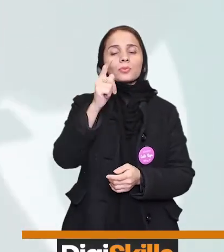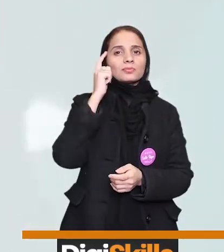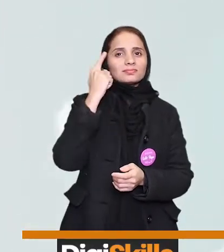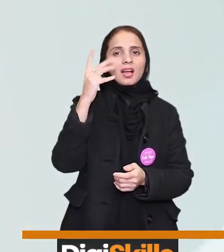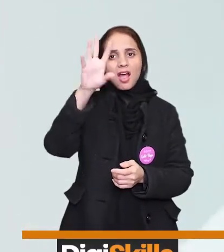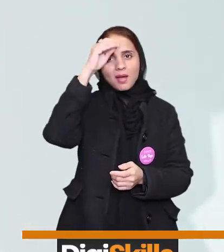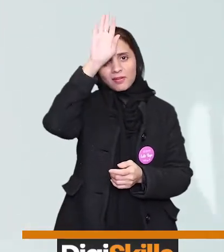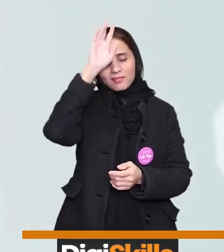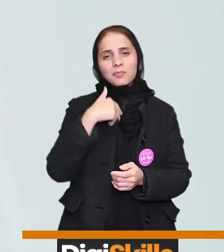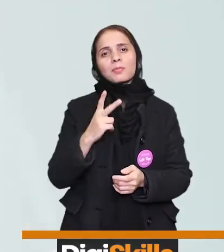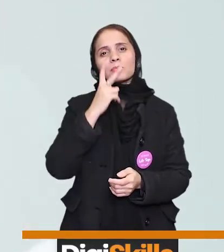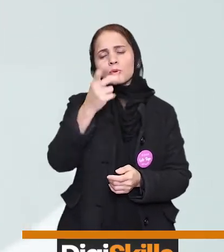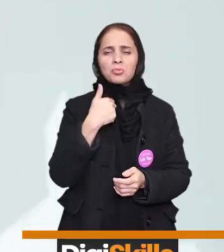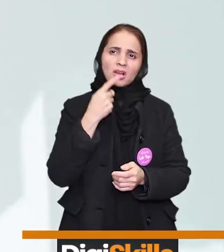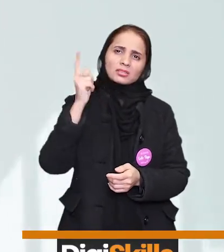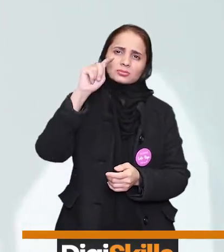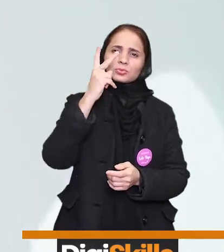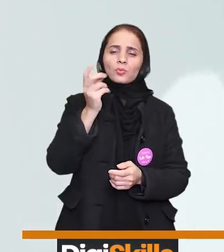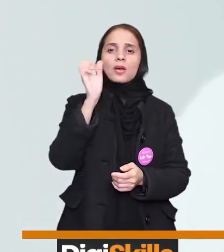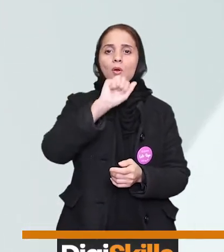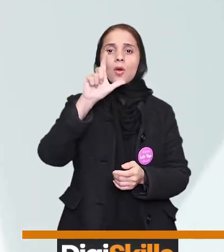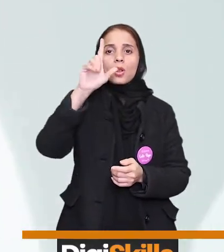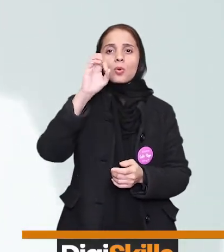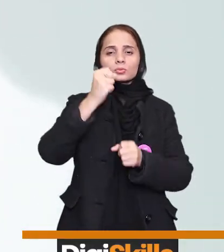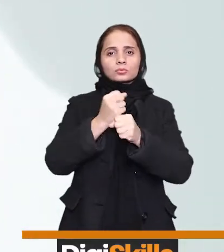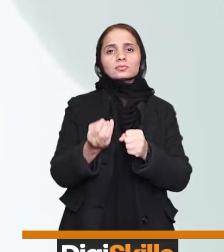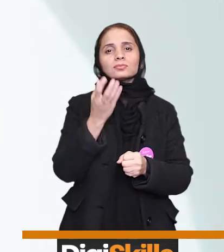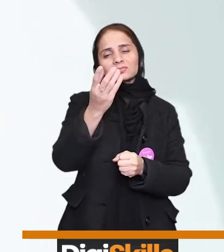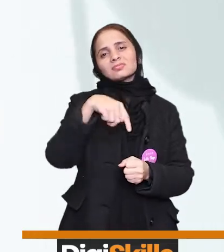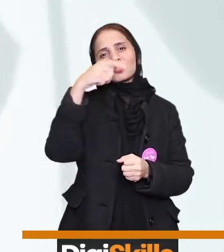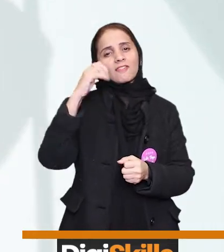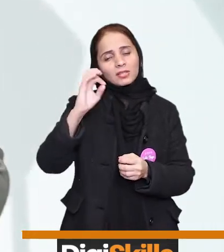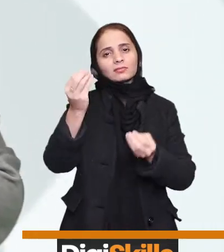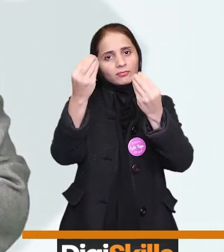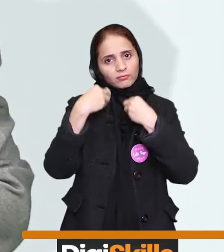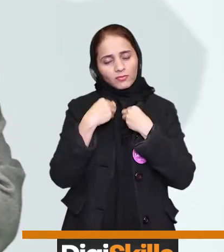Employer says I want logo design within 2 days within 24 hours or 2 business days